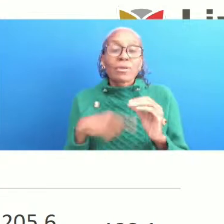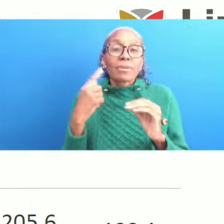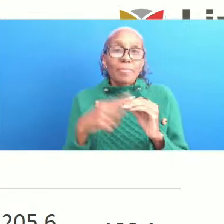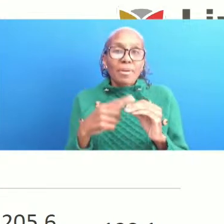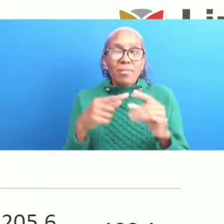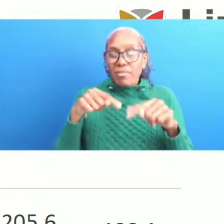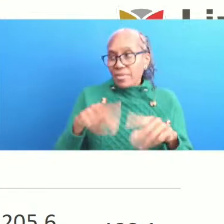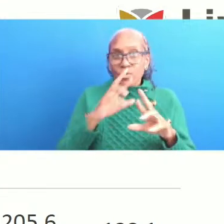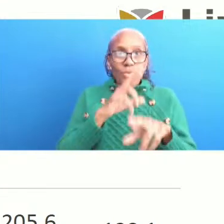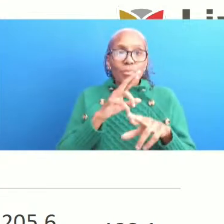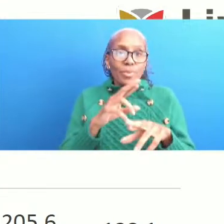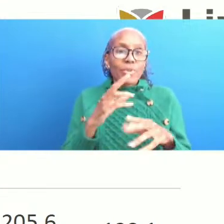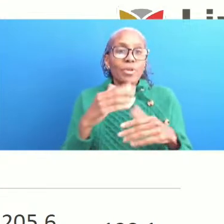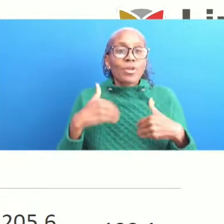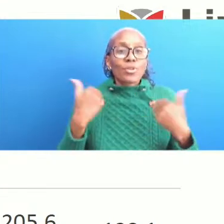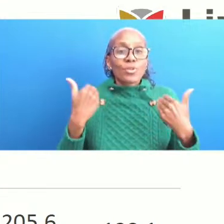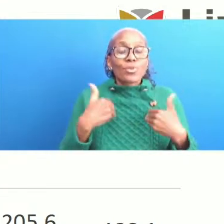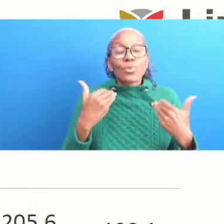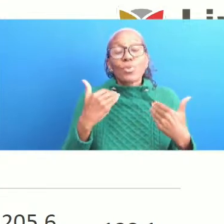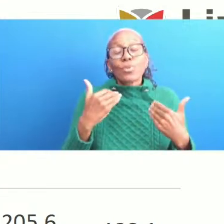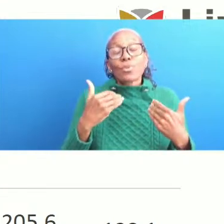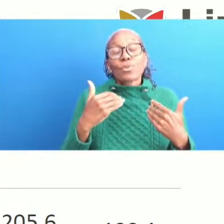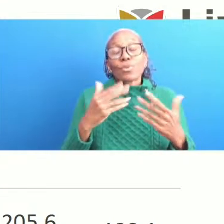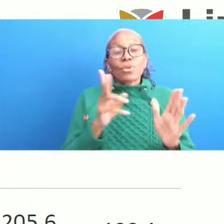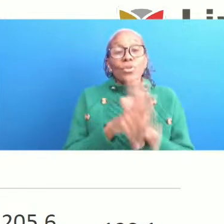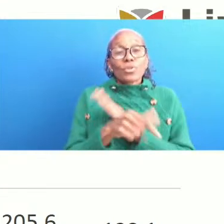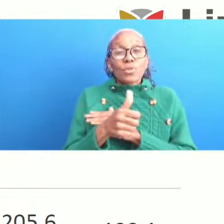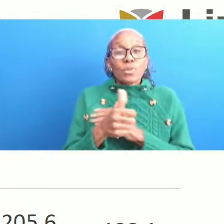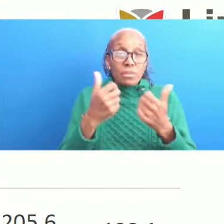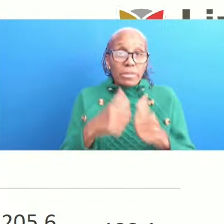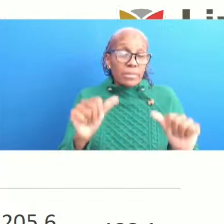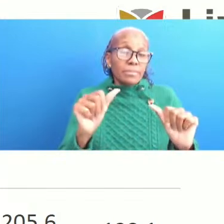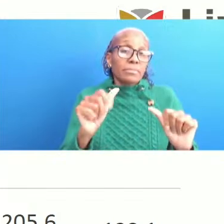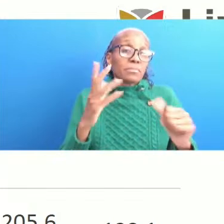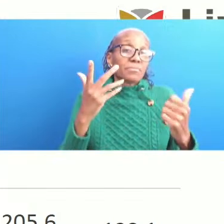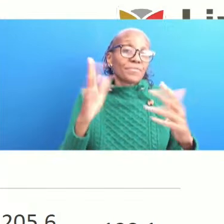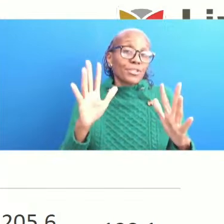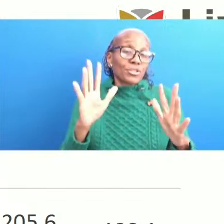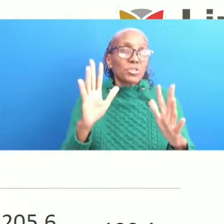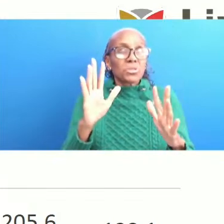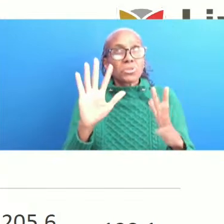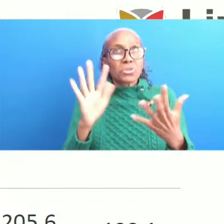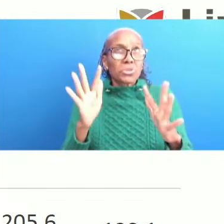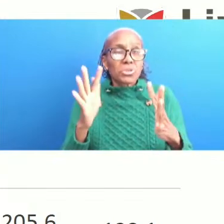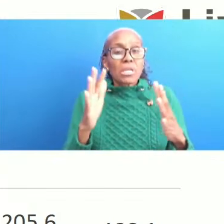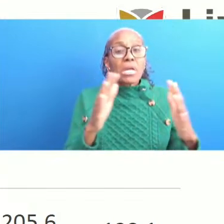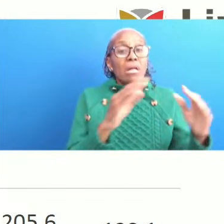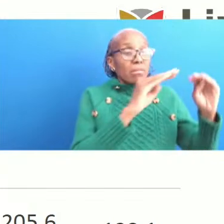AND LAST YEAR WE TALKED QUITE A